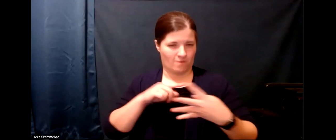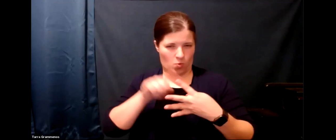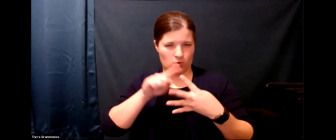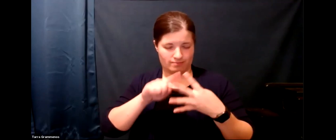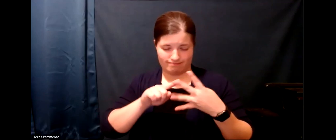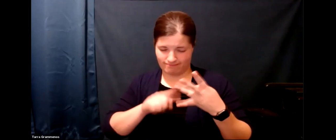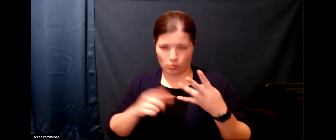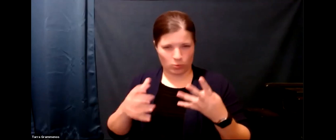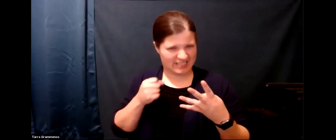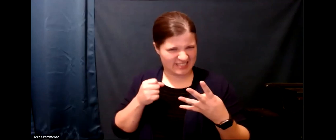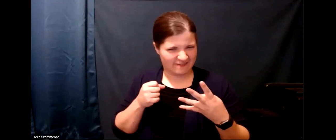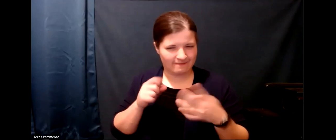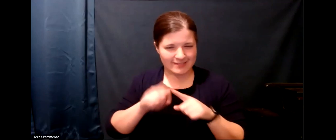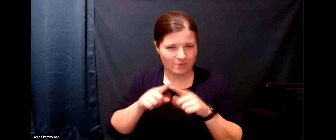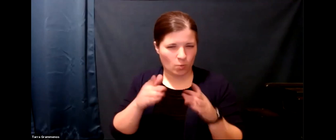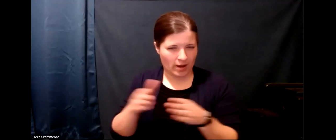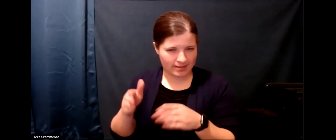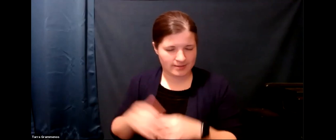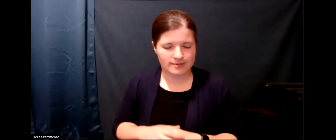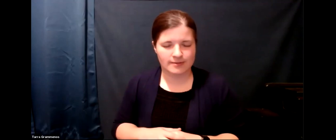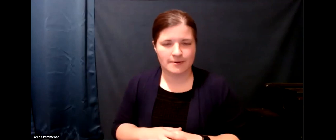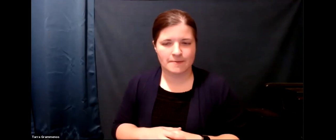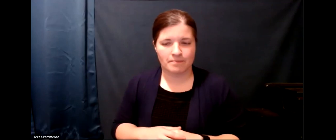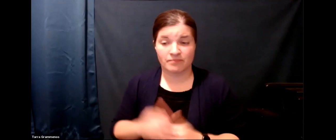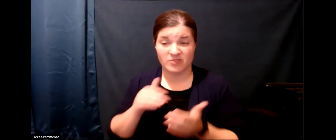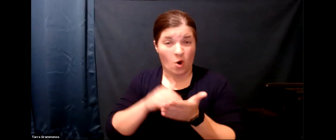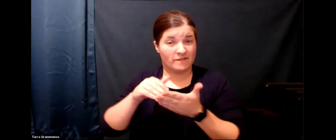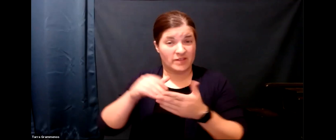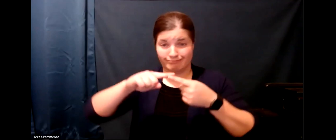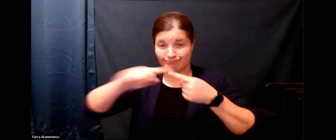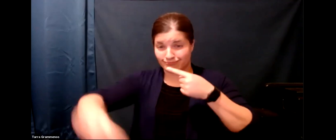And we often receive them all year round.